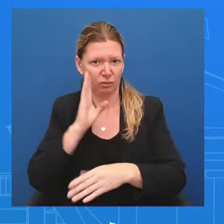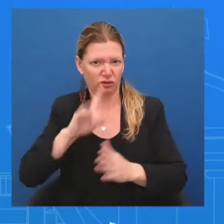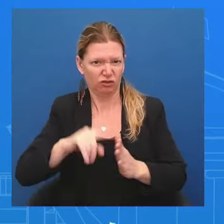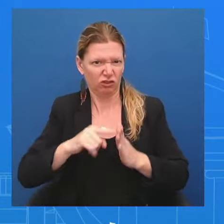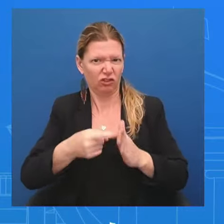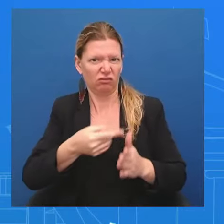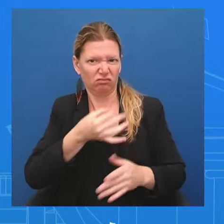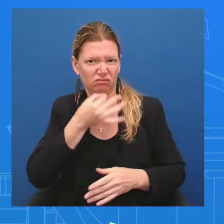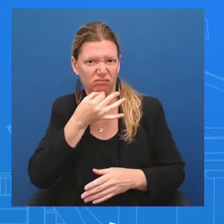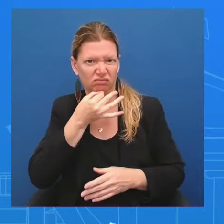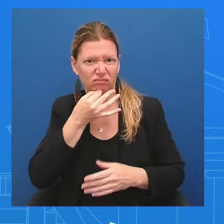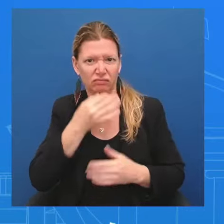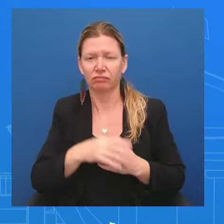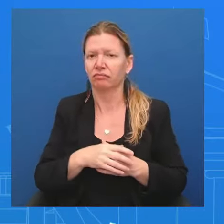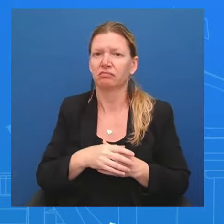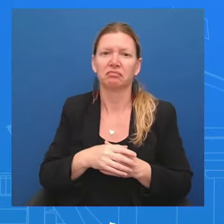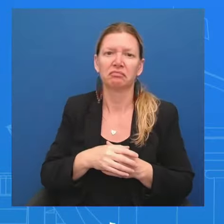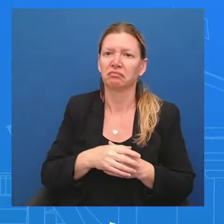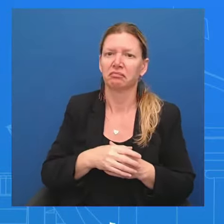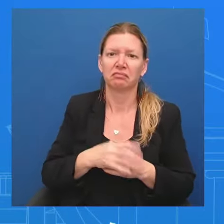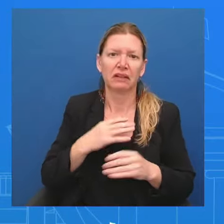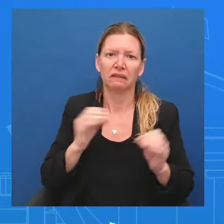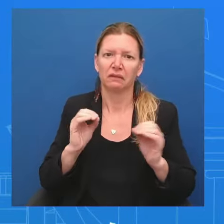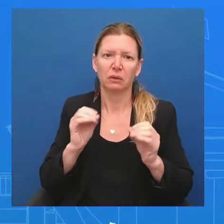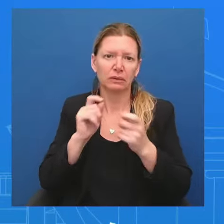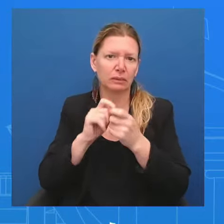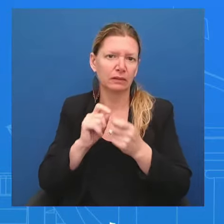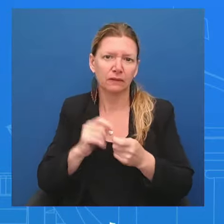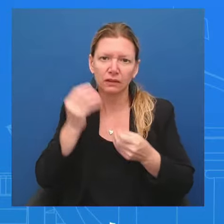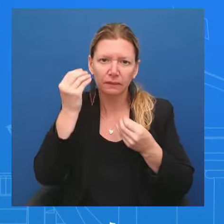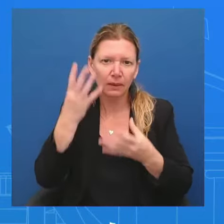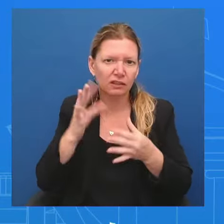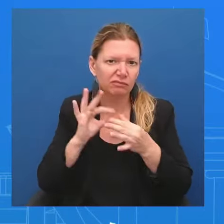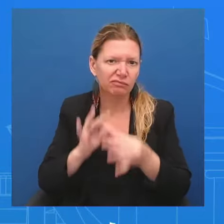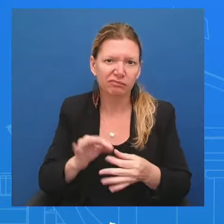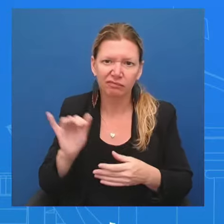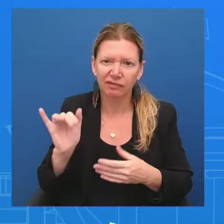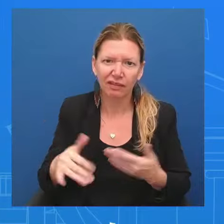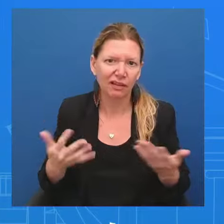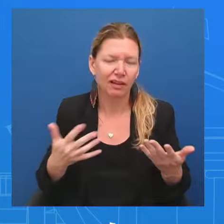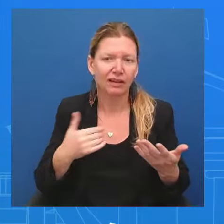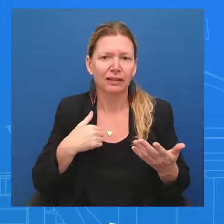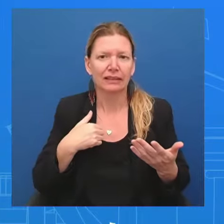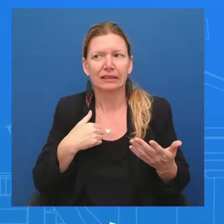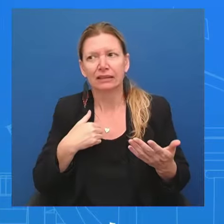I'm always very mindful on speaking to that. I will say what I have said many times before,